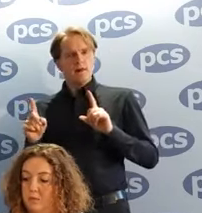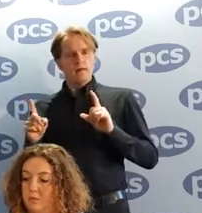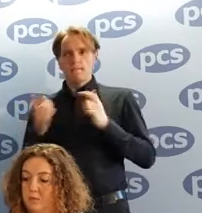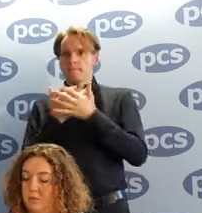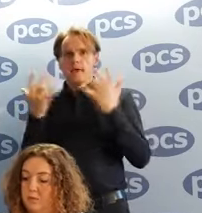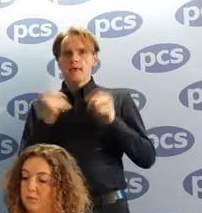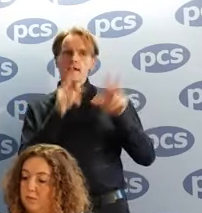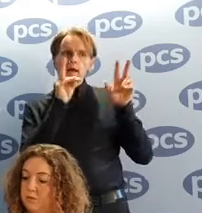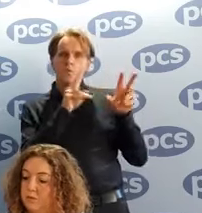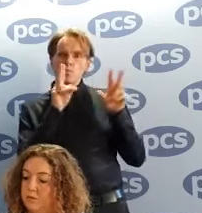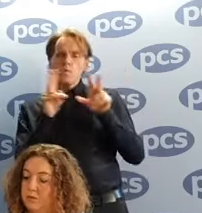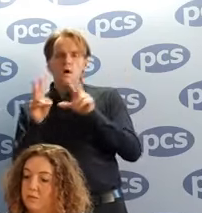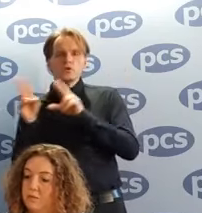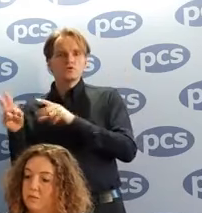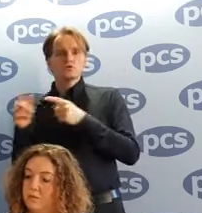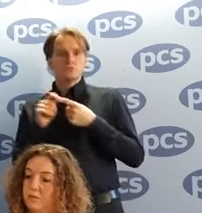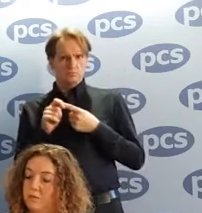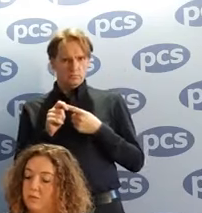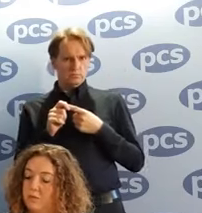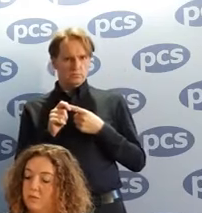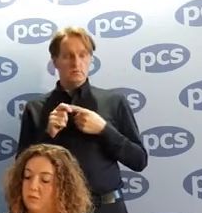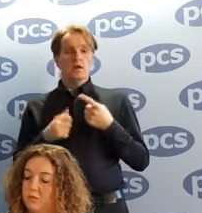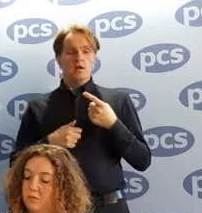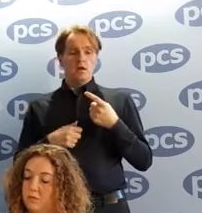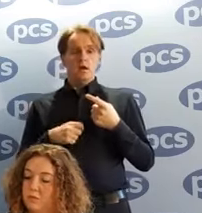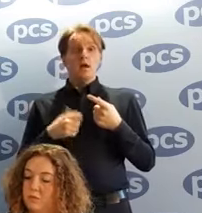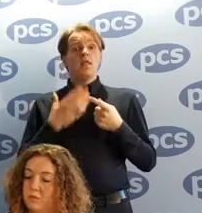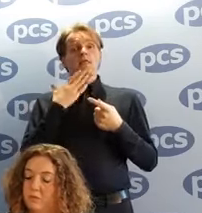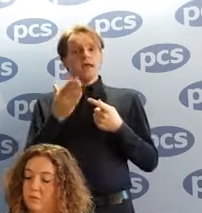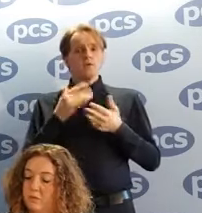much as possible. Just take the opportunity to thank our staff here who